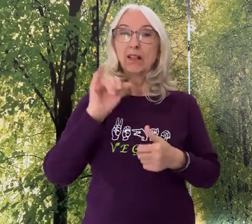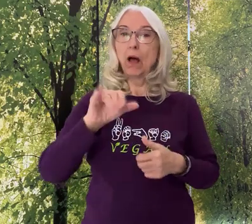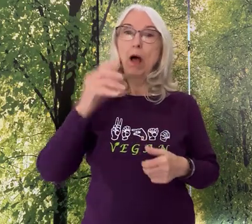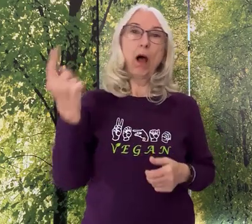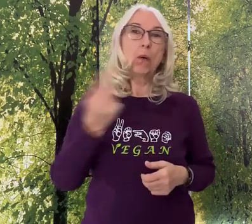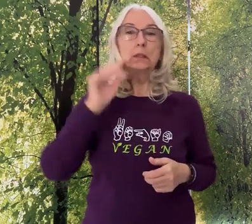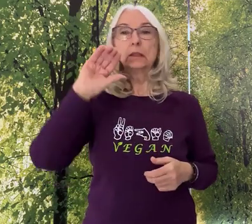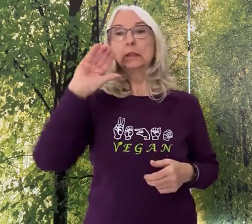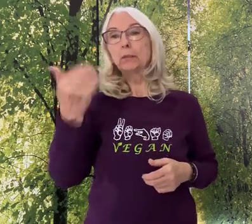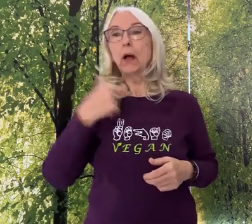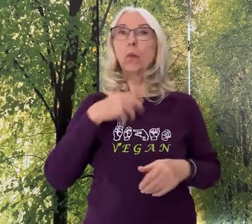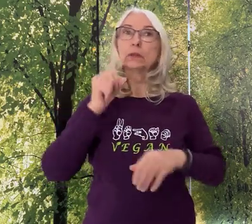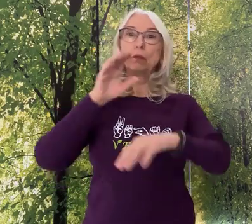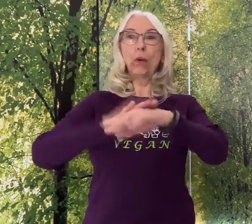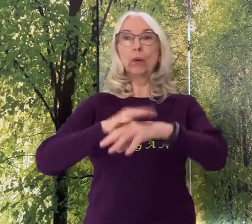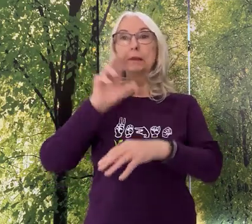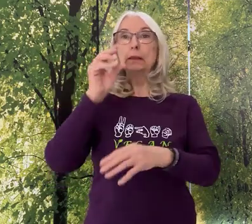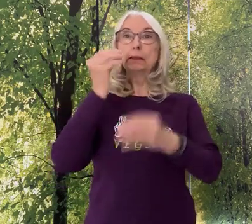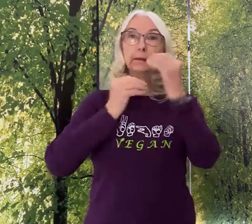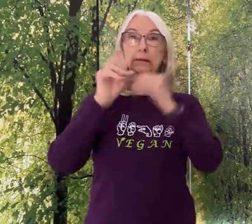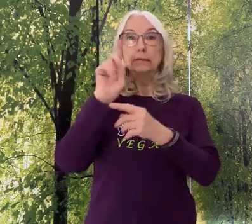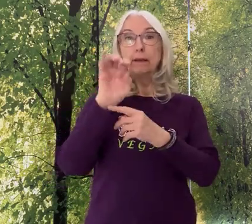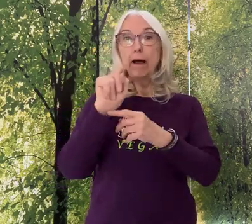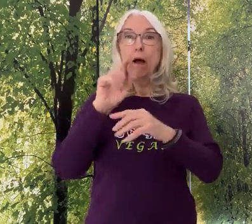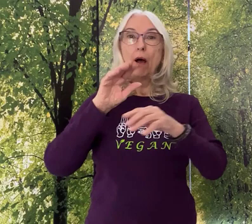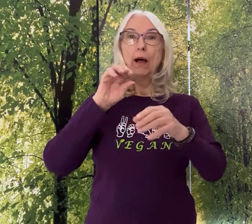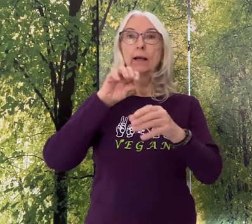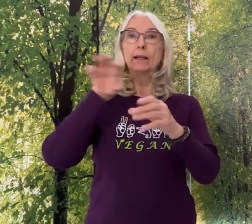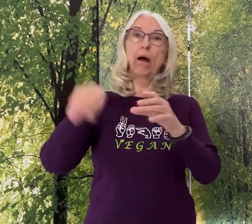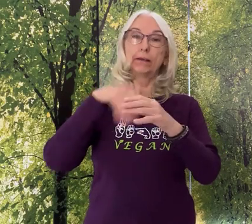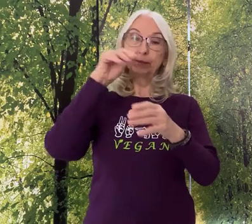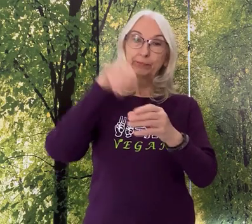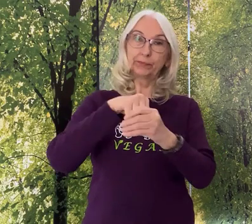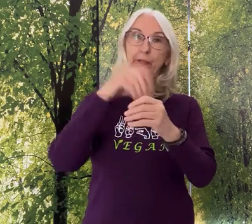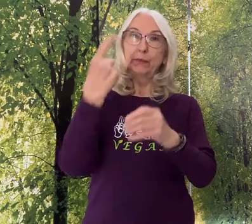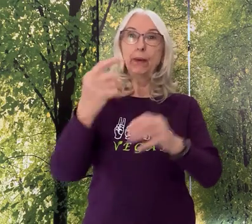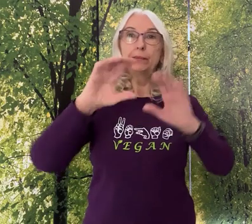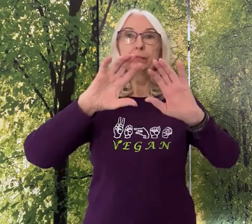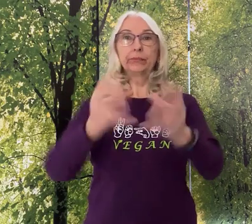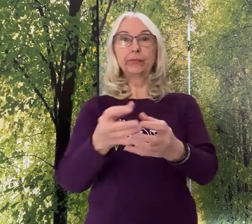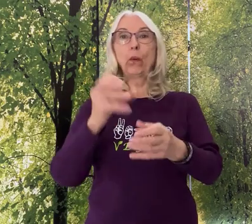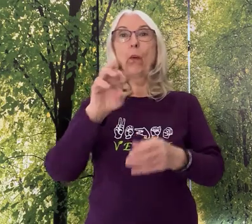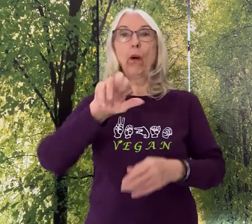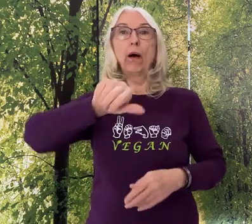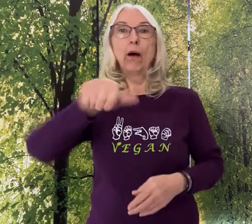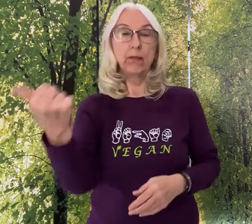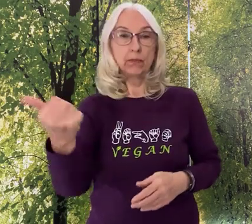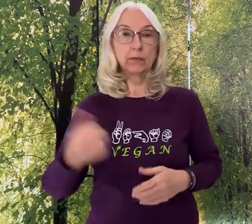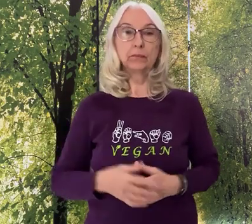It just always seemed I was on a diet of one sort or another.